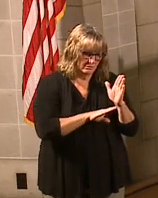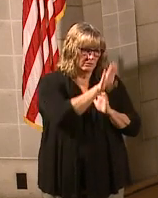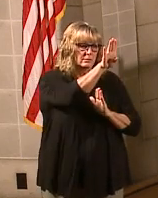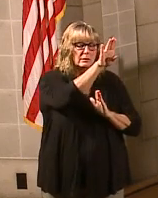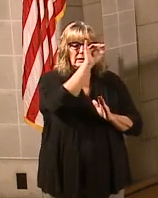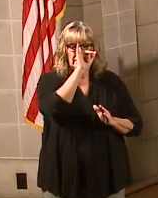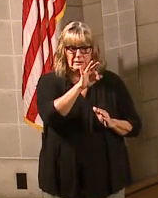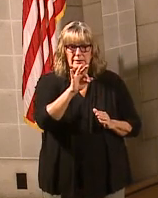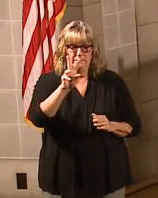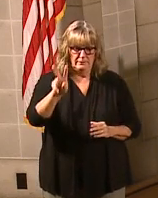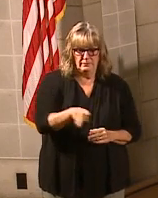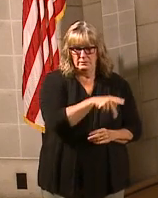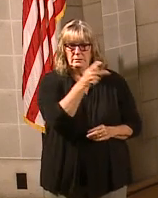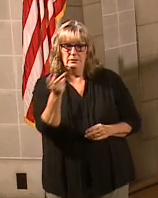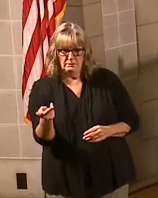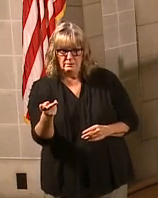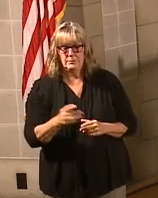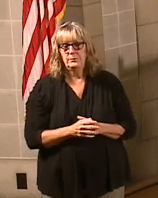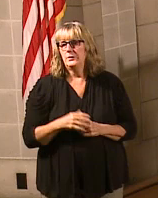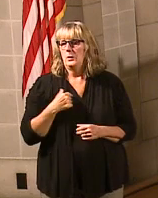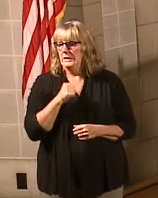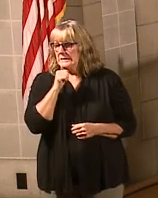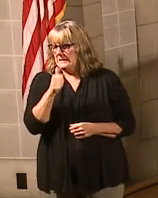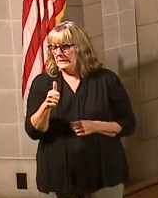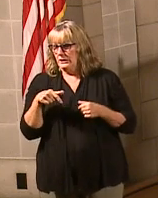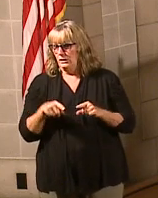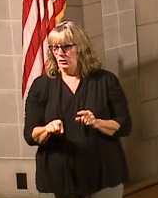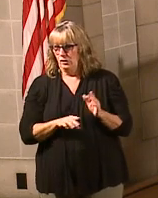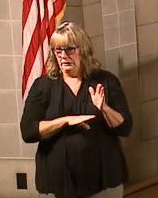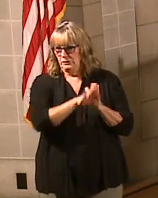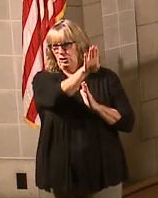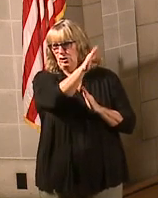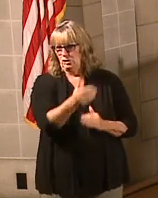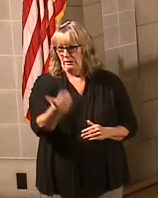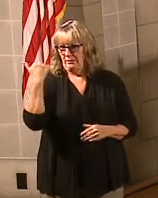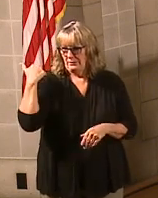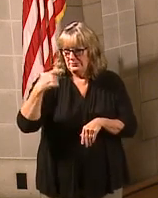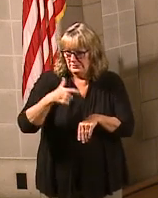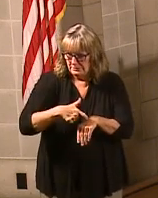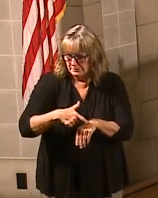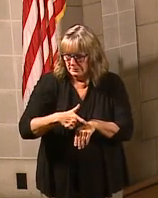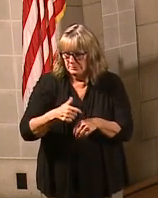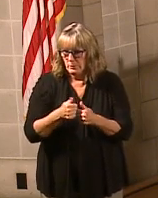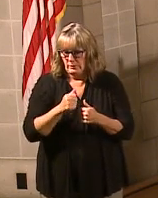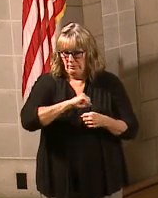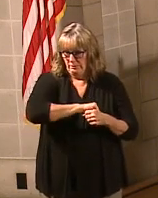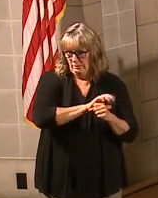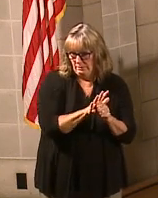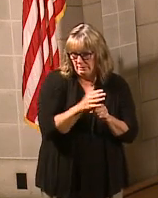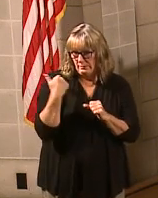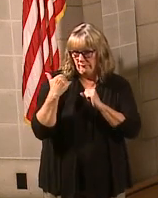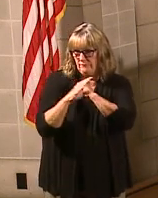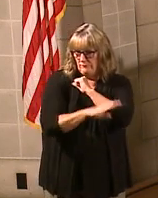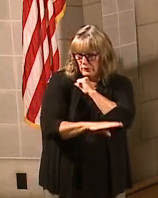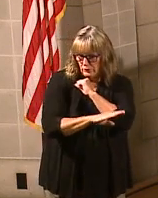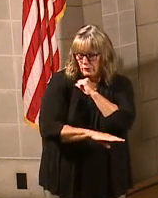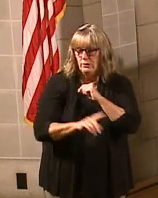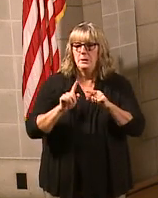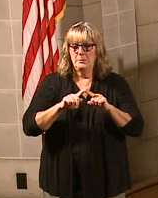ANGIE, DO WE DO THAT? [ SPEAKER OFF MIC ]